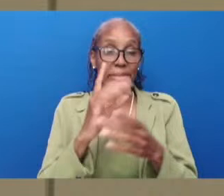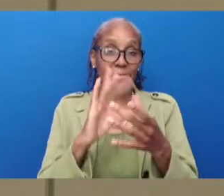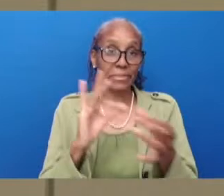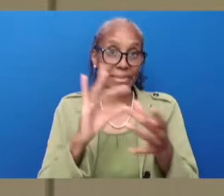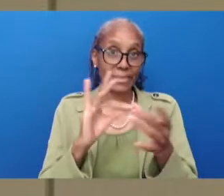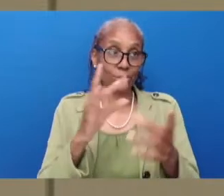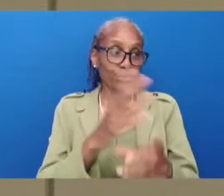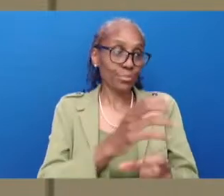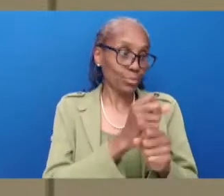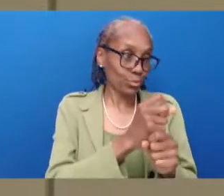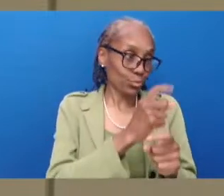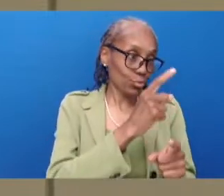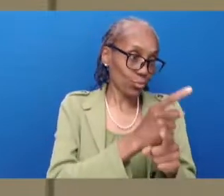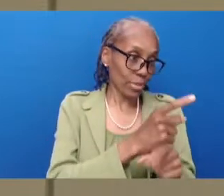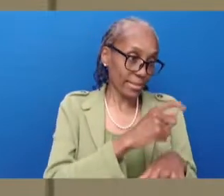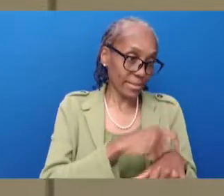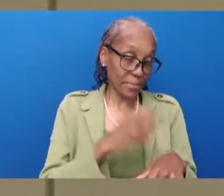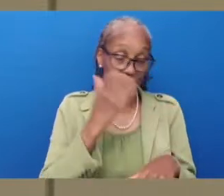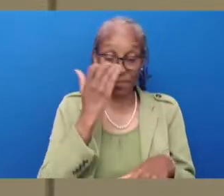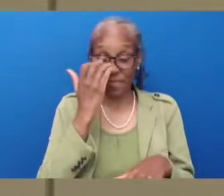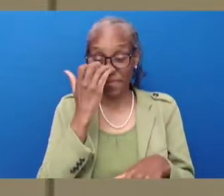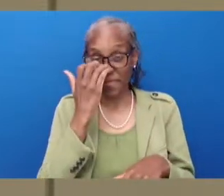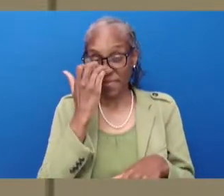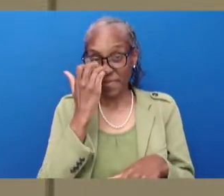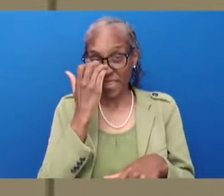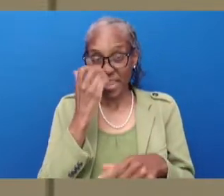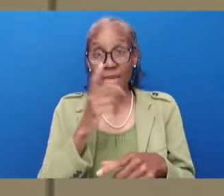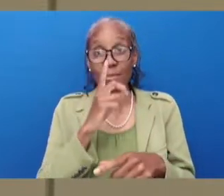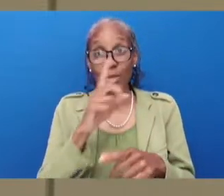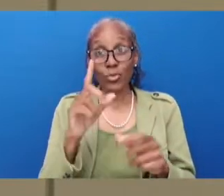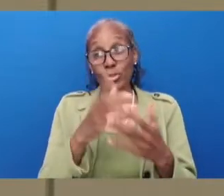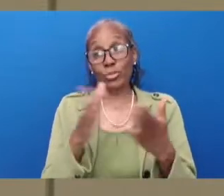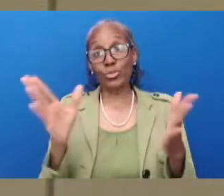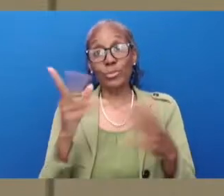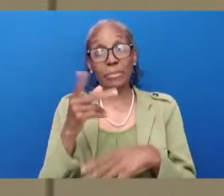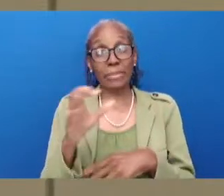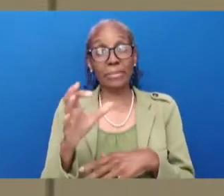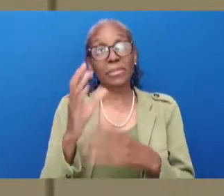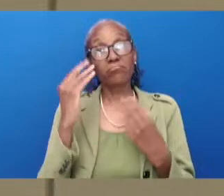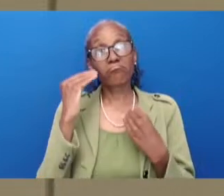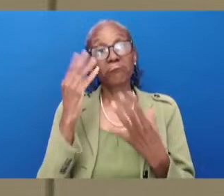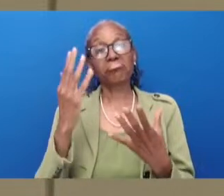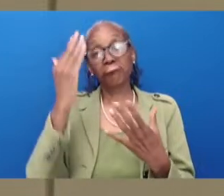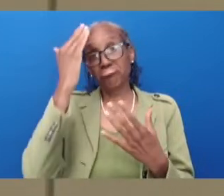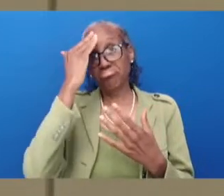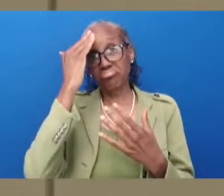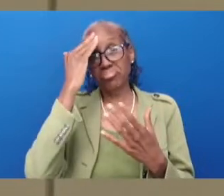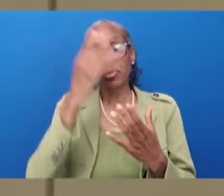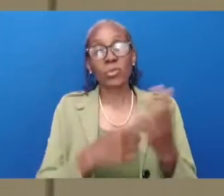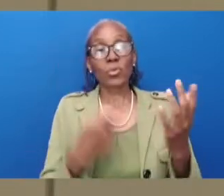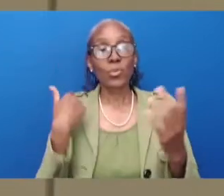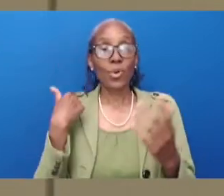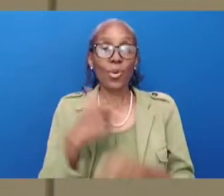WHO MAKES SURE THAT WE GET THE